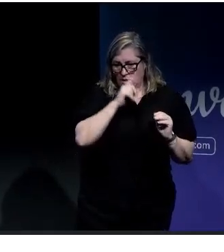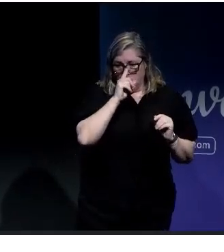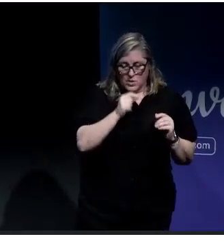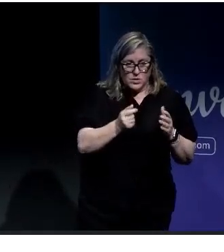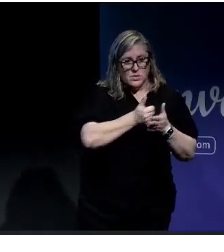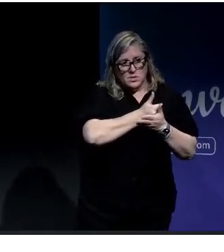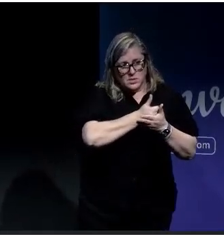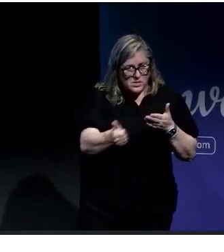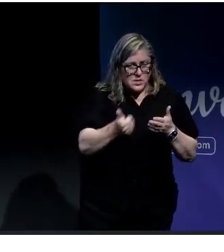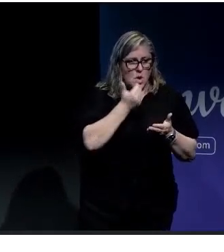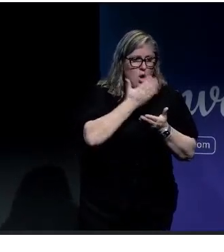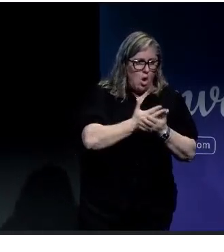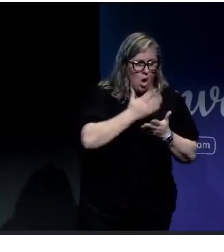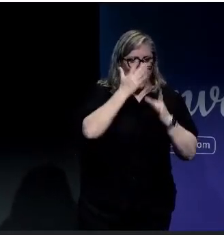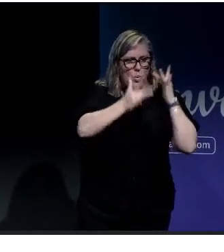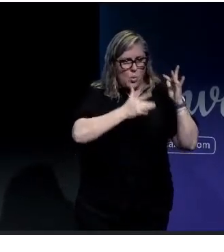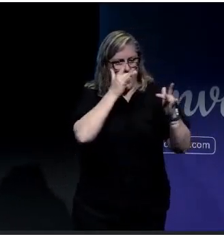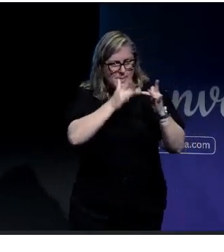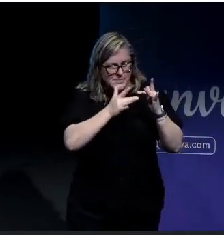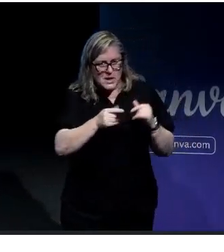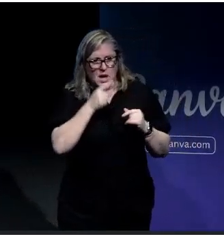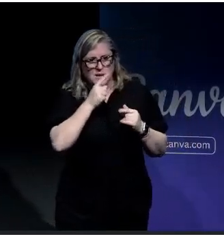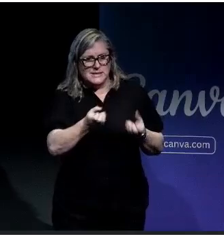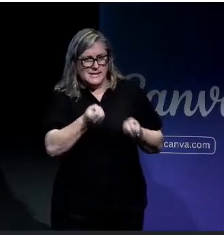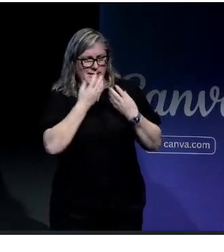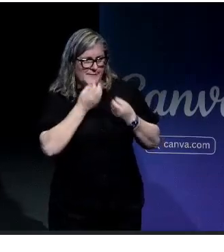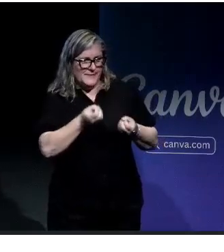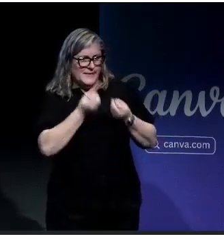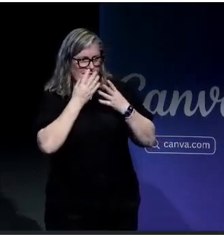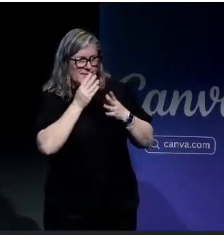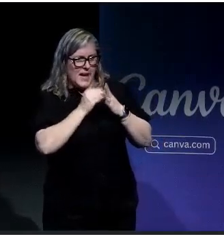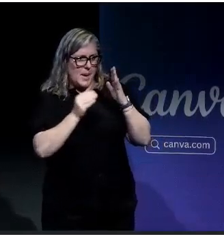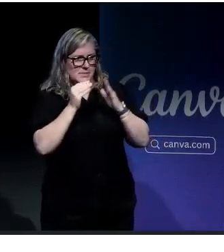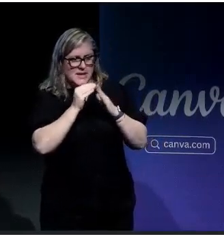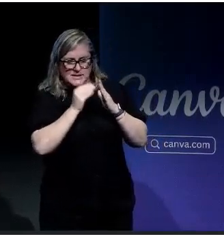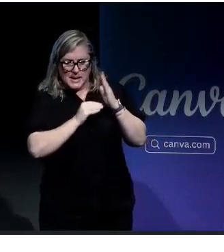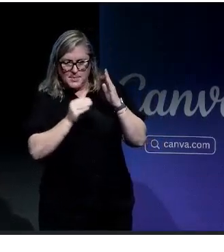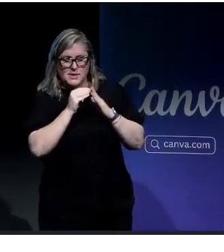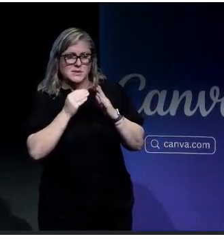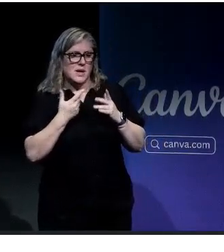on a website and give you somewhat up to date results, but they all work in a kind of similar way.